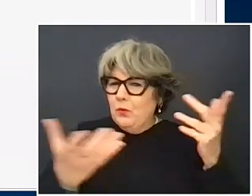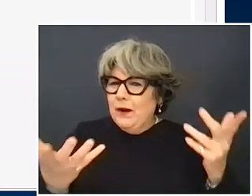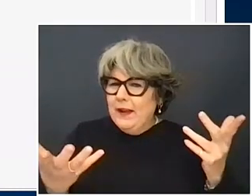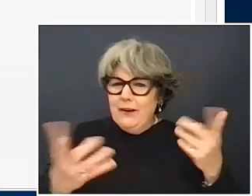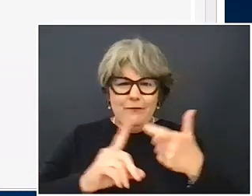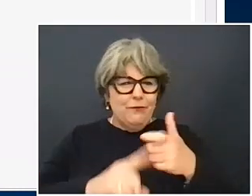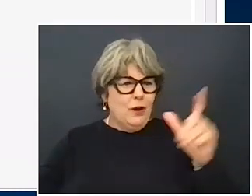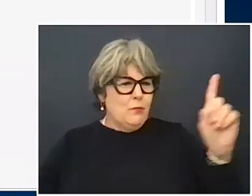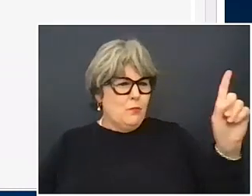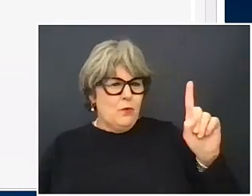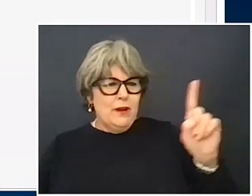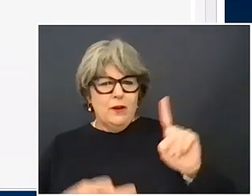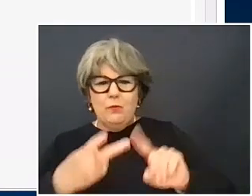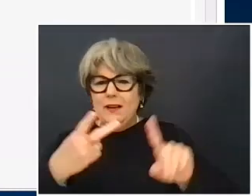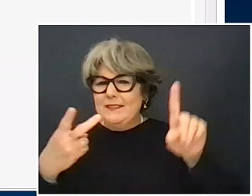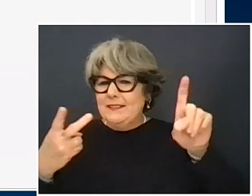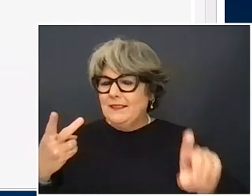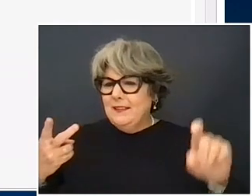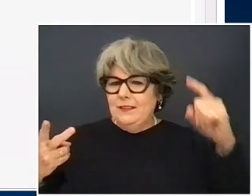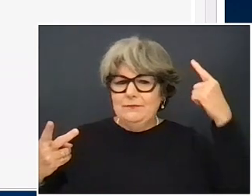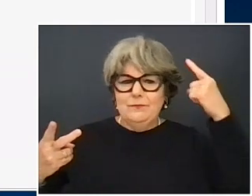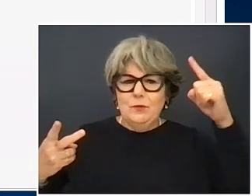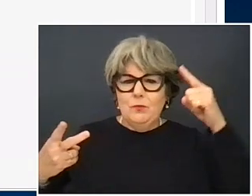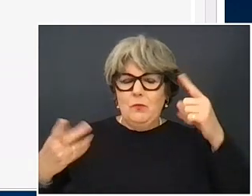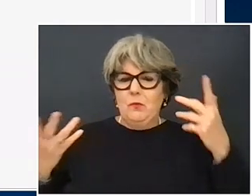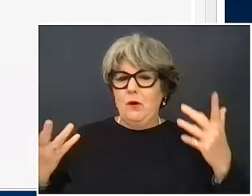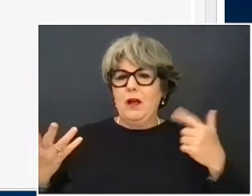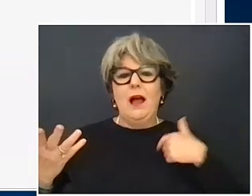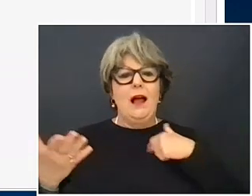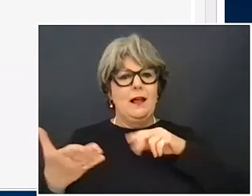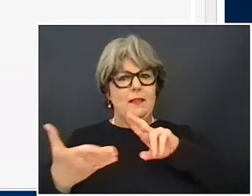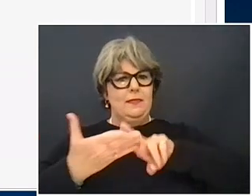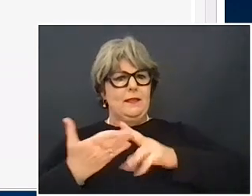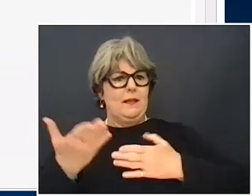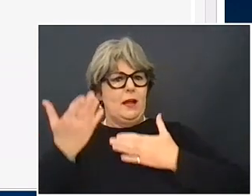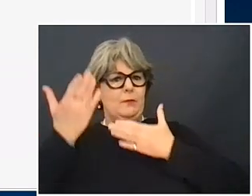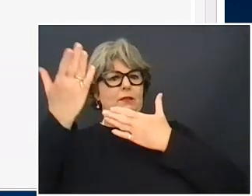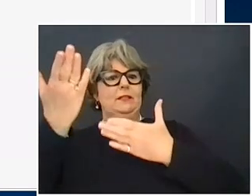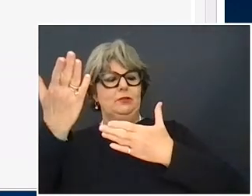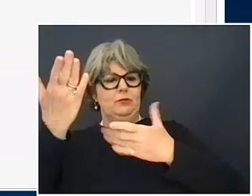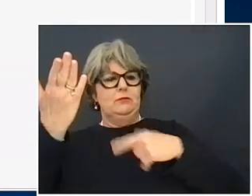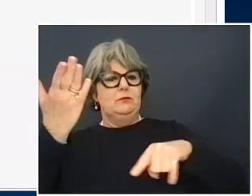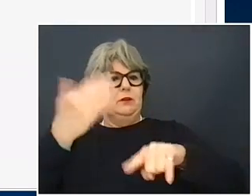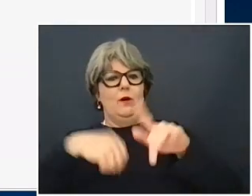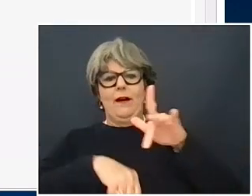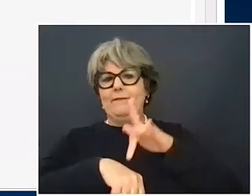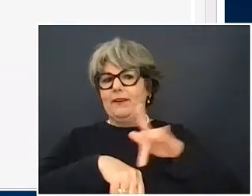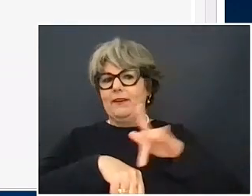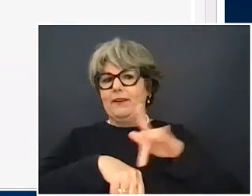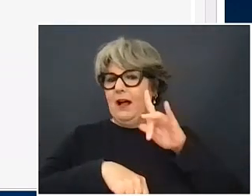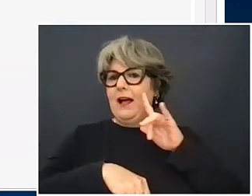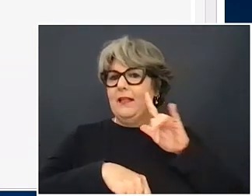What is the need for this? I think our petitions are available. I think they can be for sure.